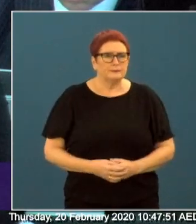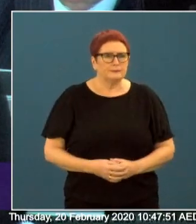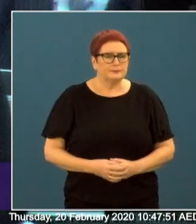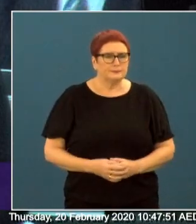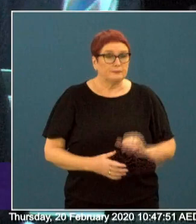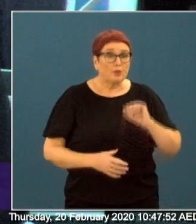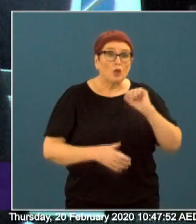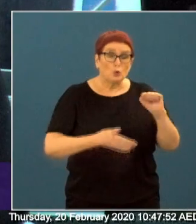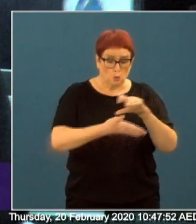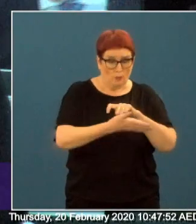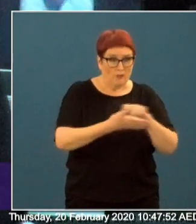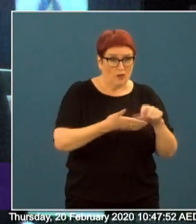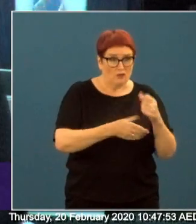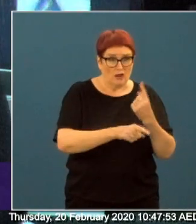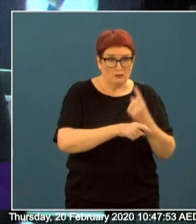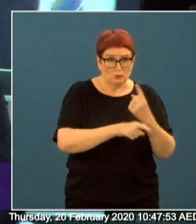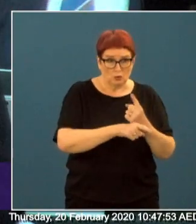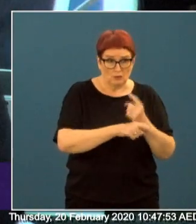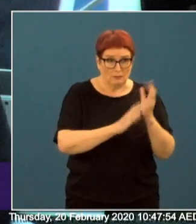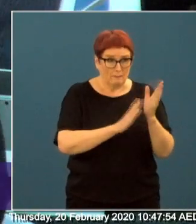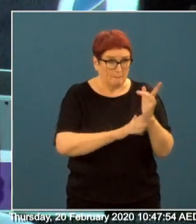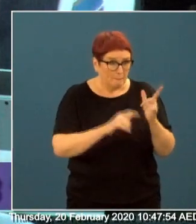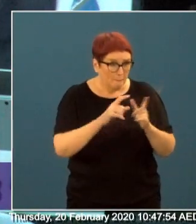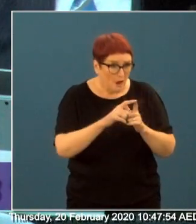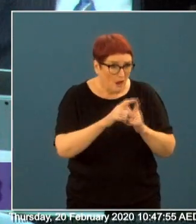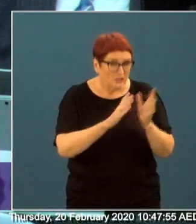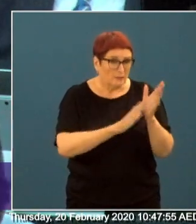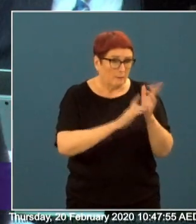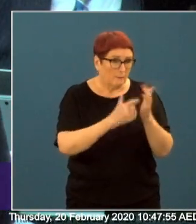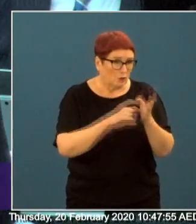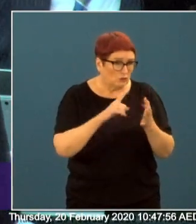this paragraph and how it relates to the content of the statement,